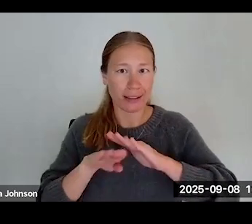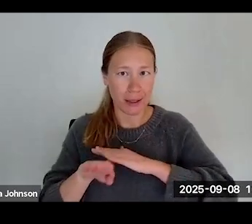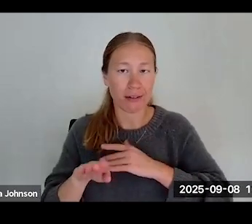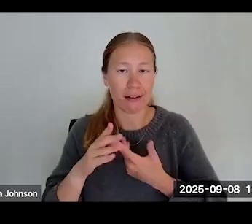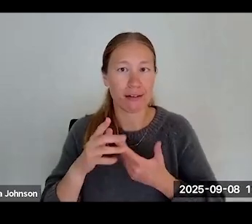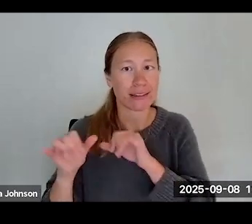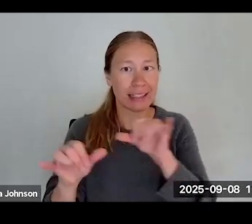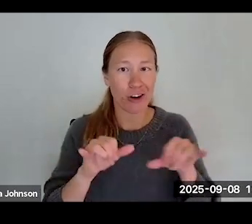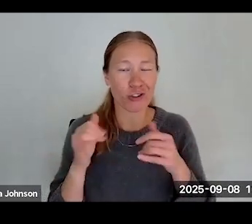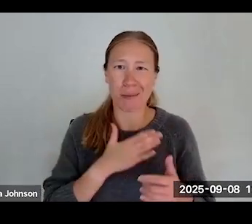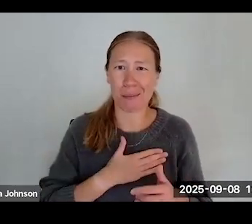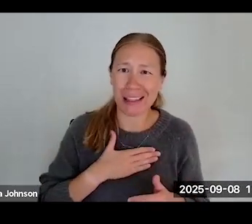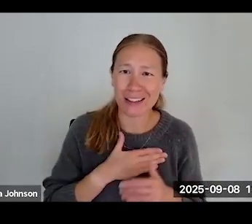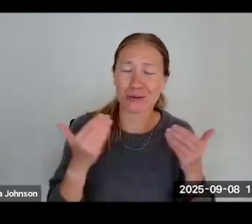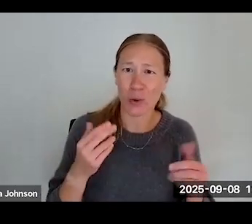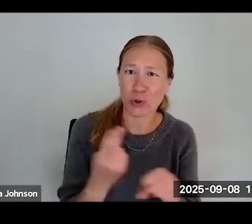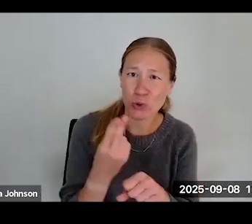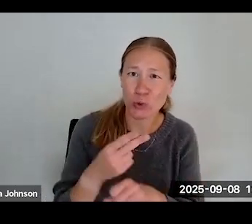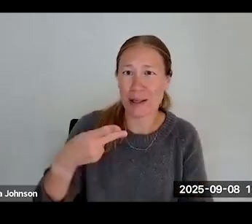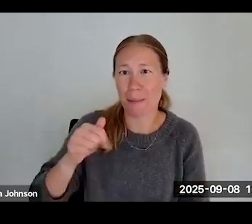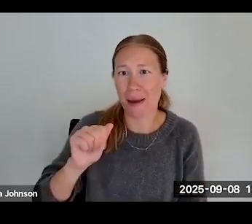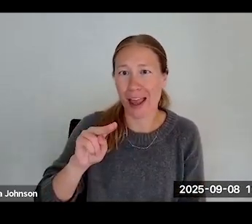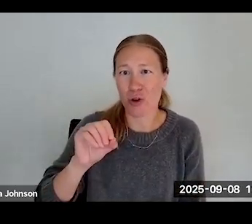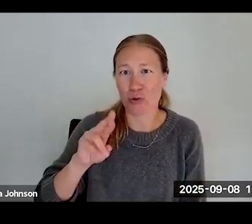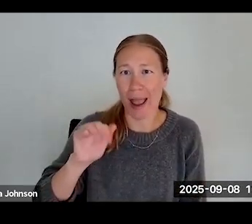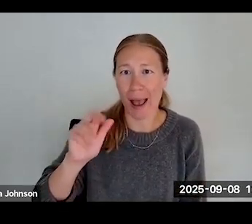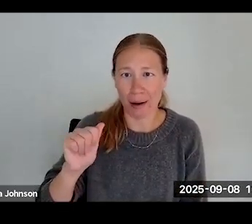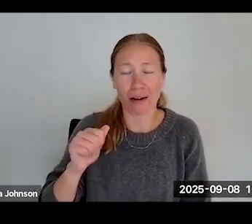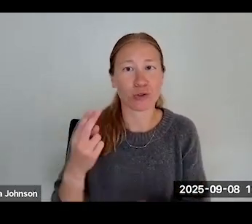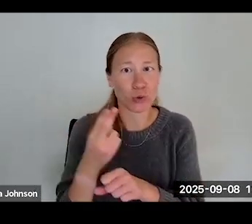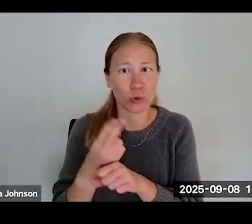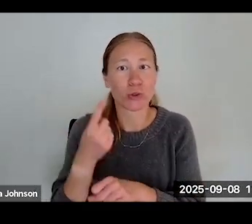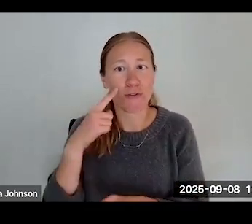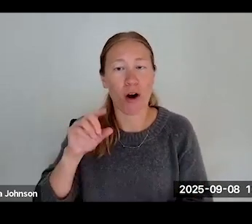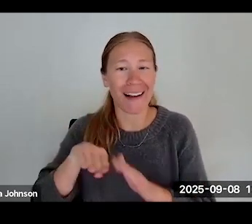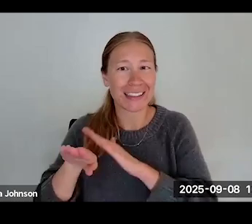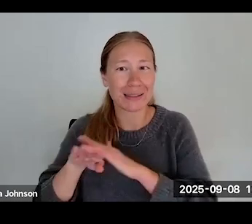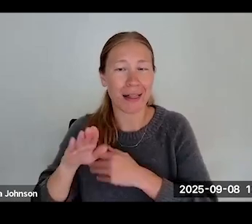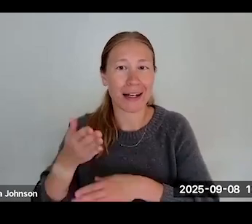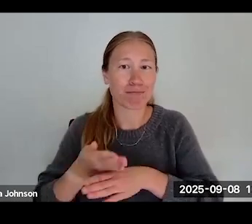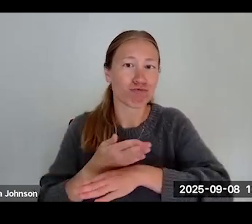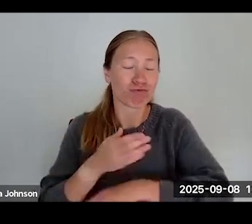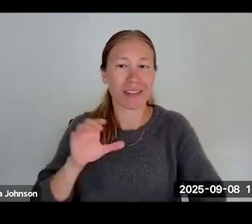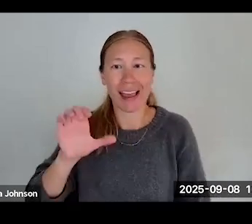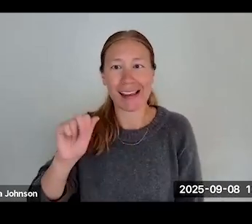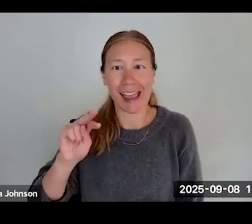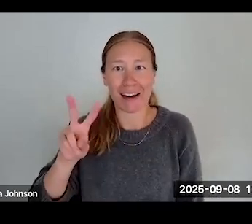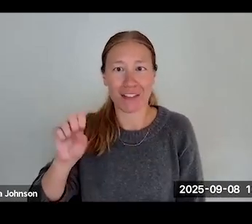So please utilize Panorama for your courses in Canvas. Complex content such as STEM materials